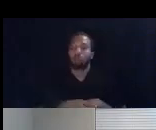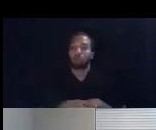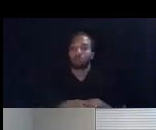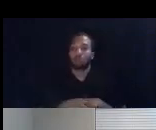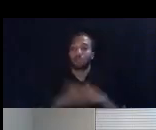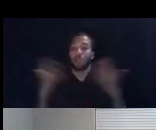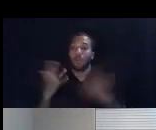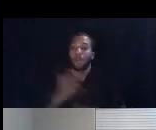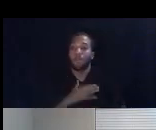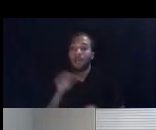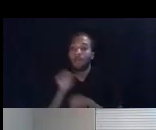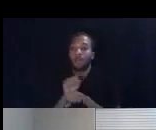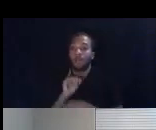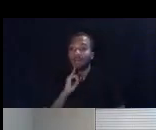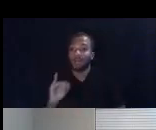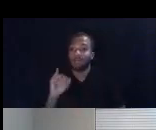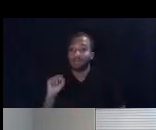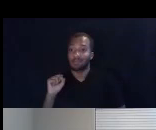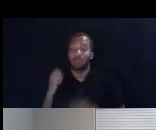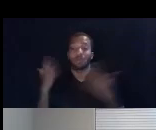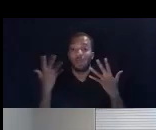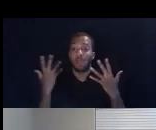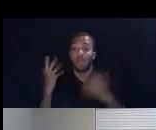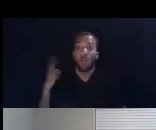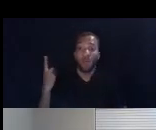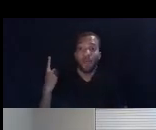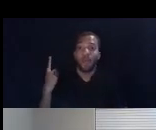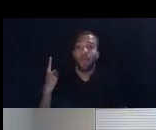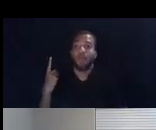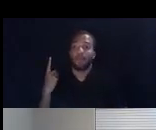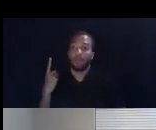My work is is one of the implementation strategies